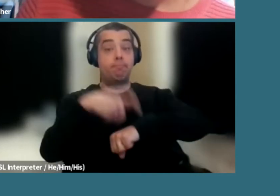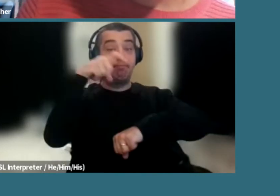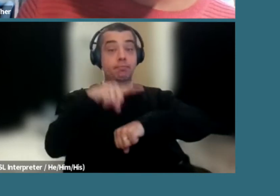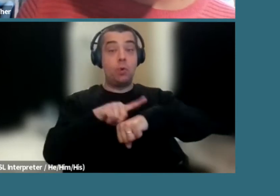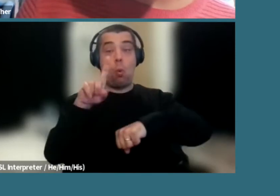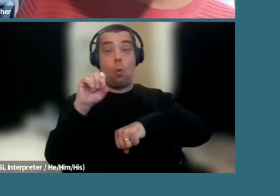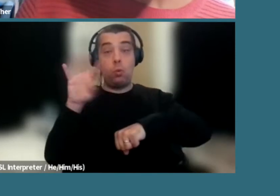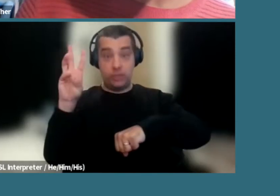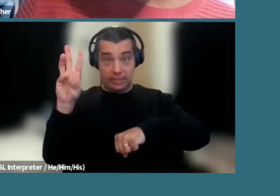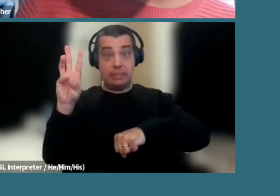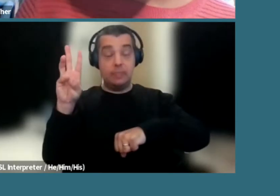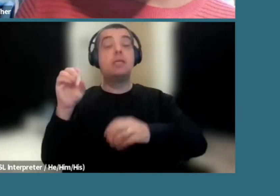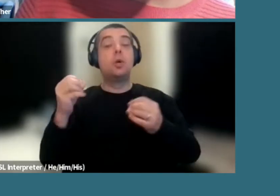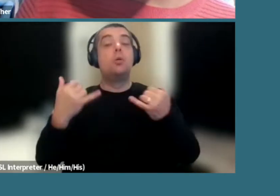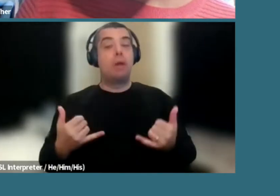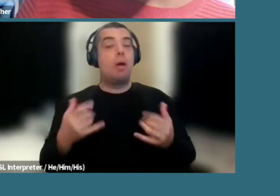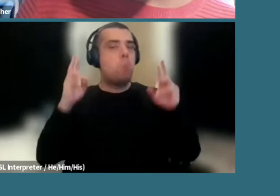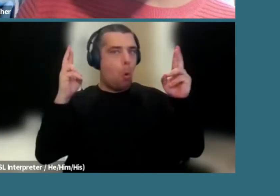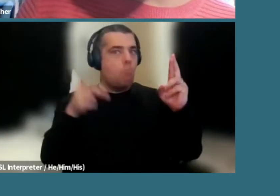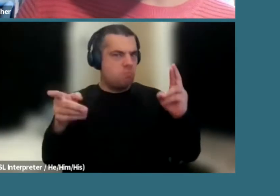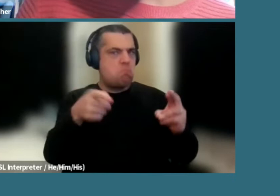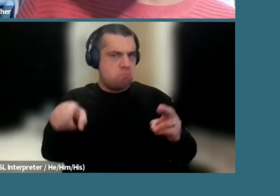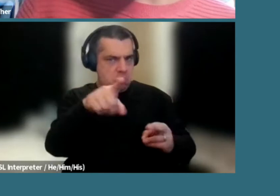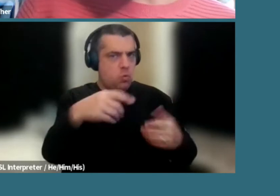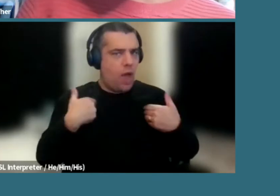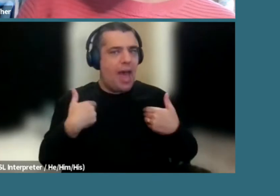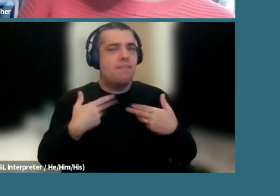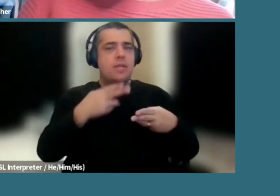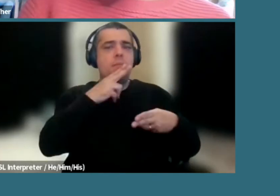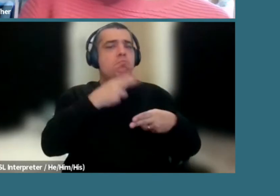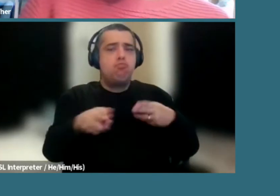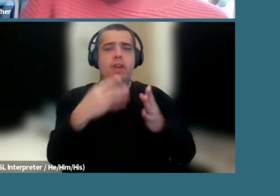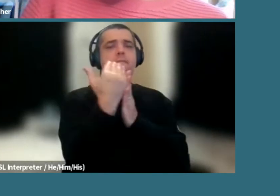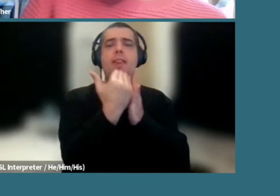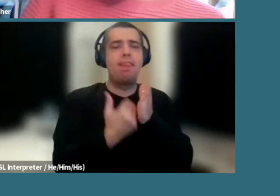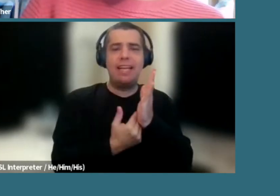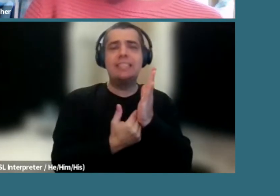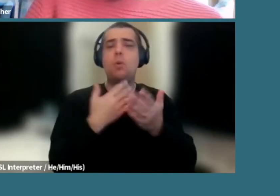now, so hopefully have just a brief list of things that are in your photo.